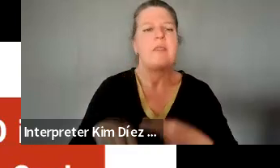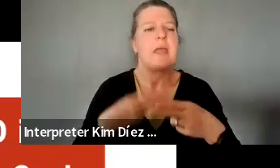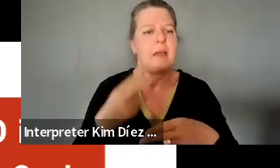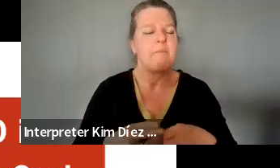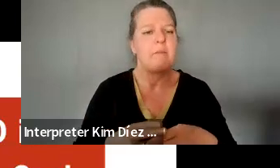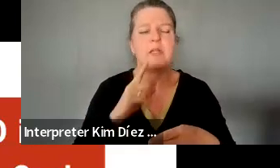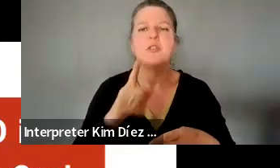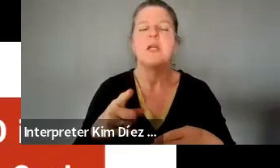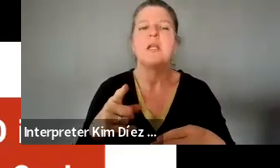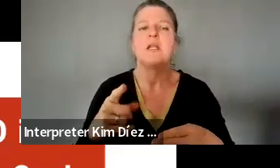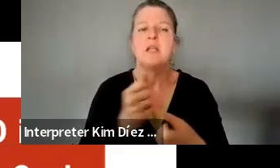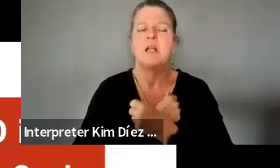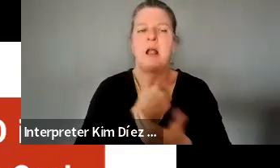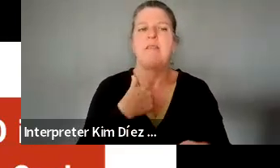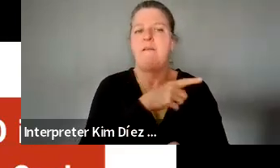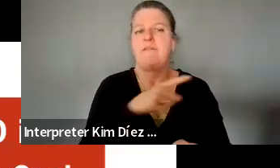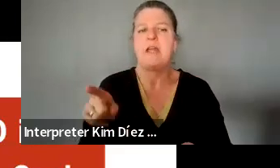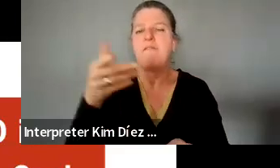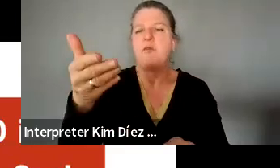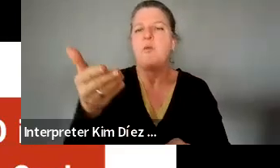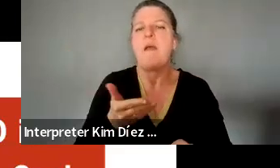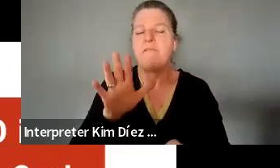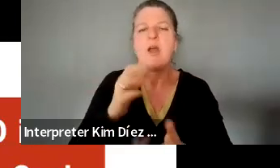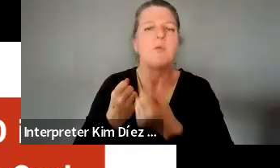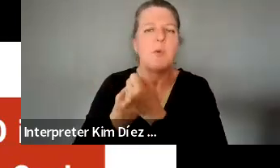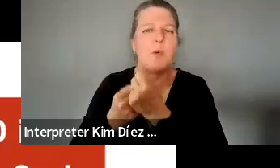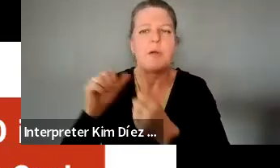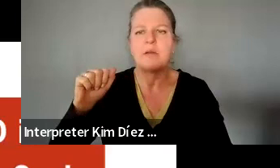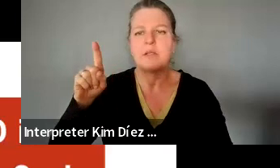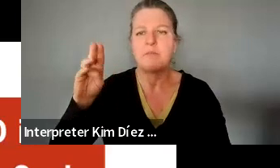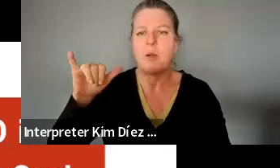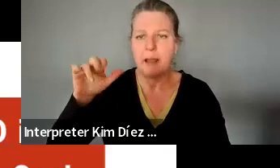to have you invite your supporting administrator and any other colleagues from your college